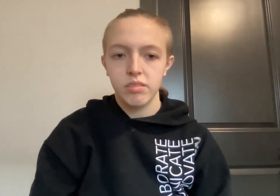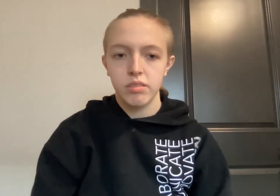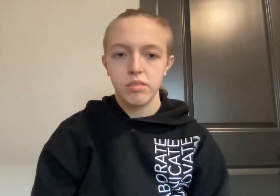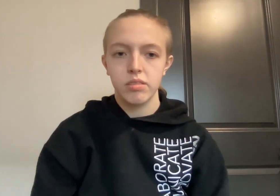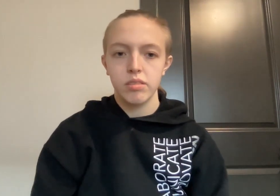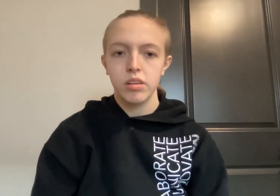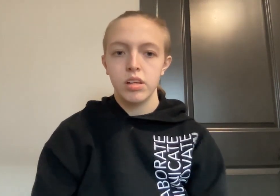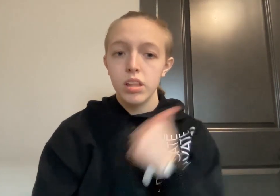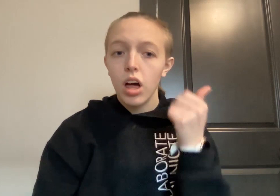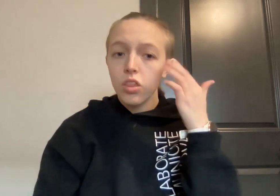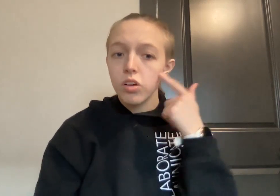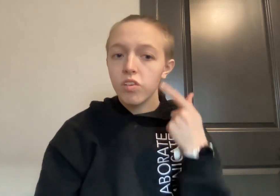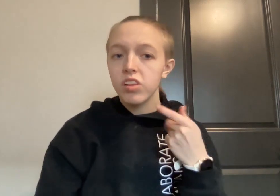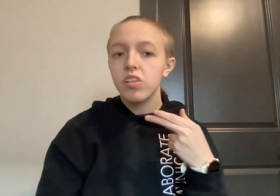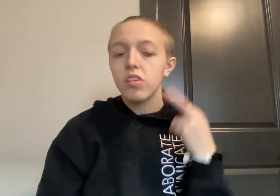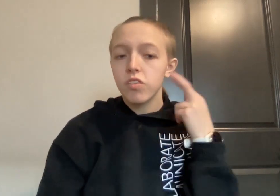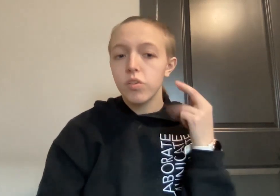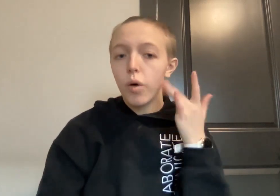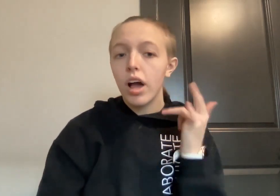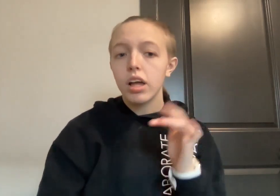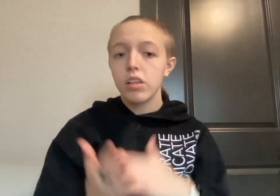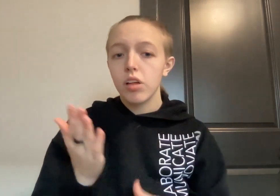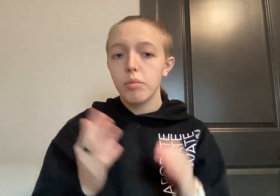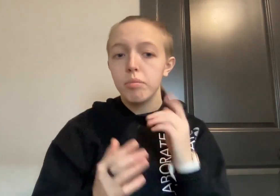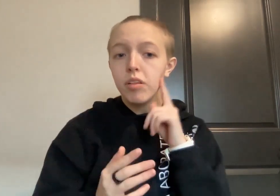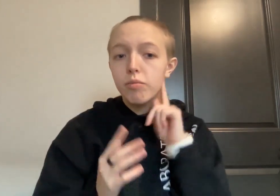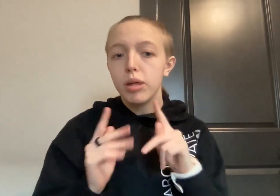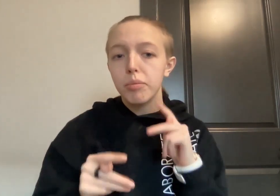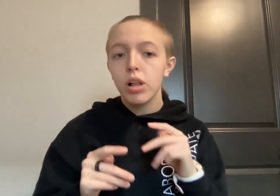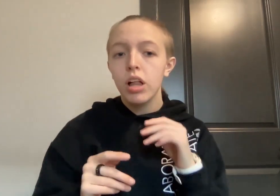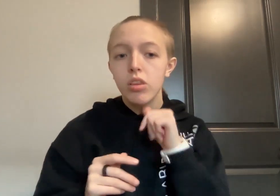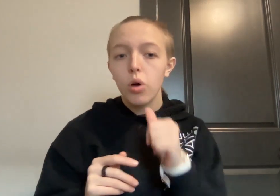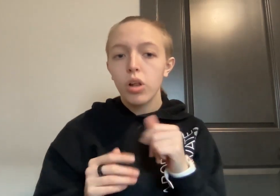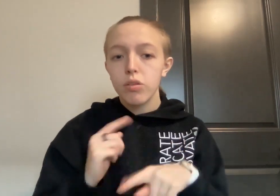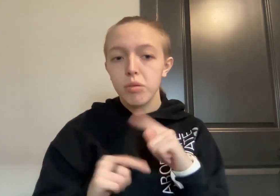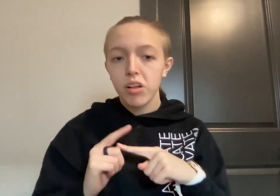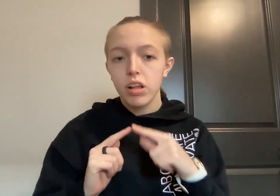care. Another reason why some deaf people don't sign